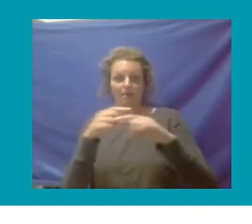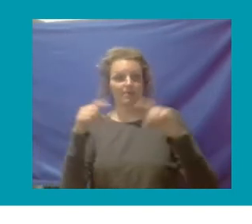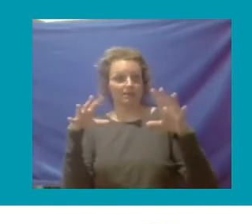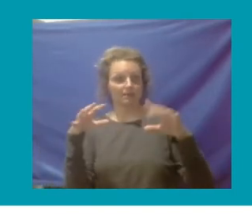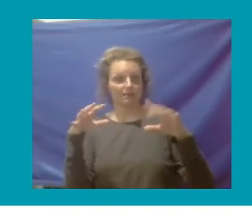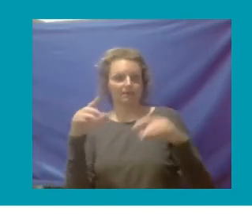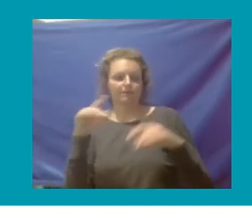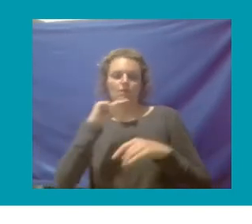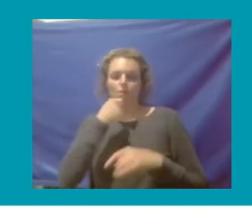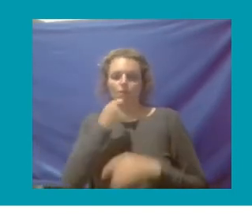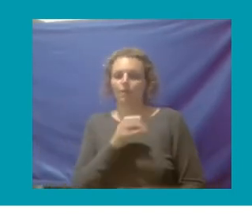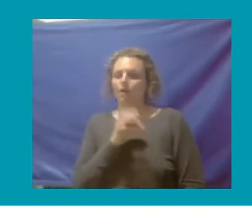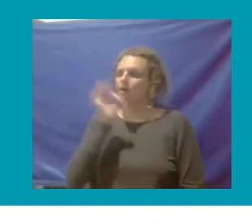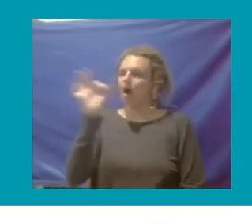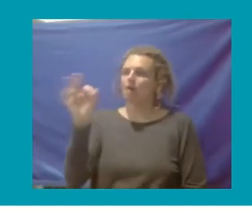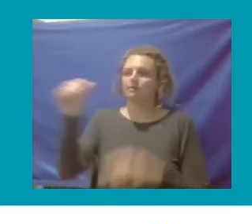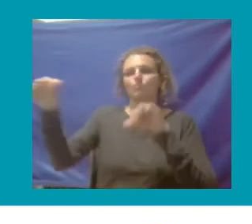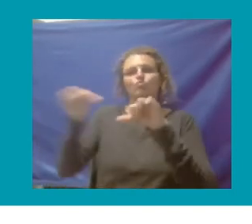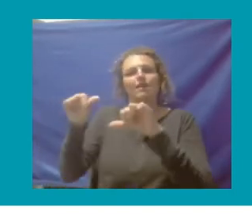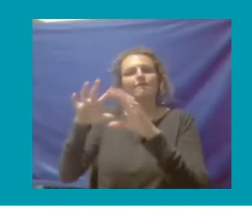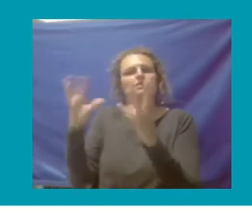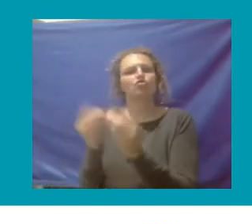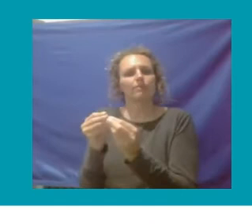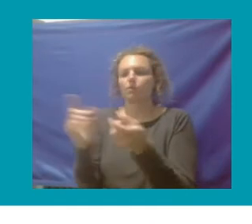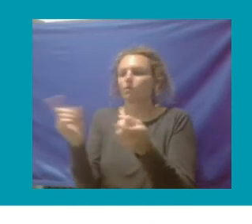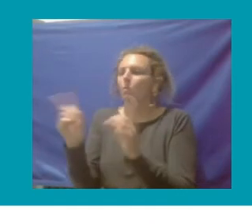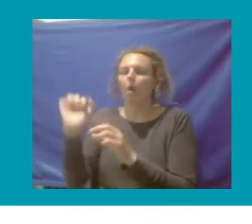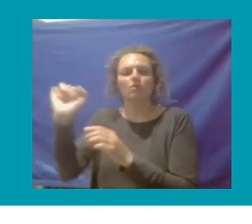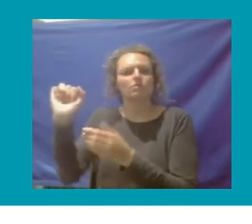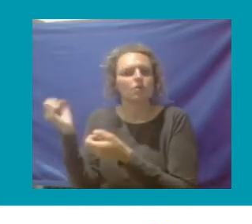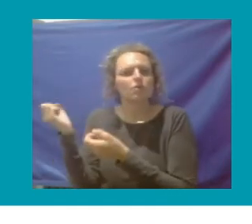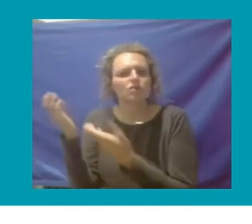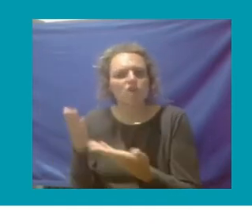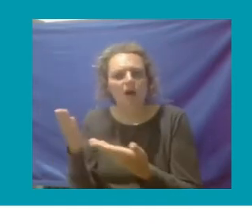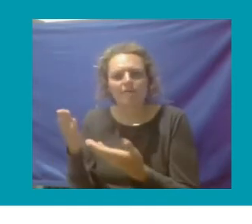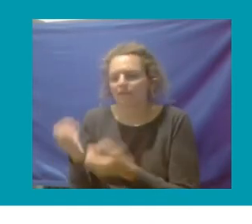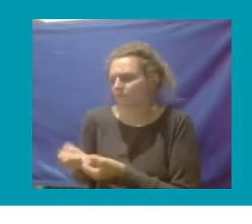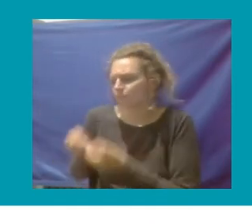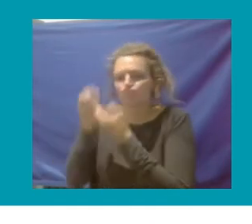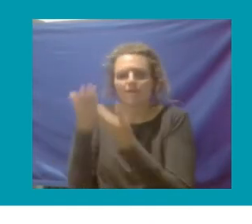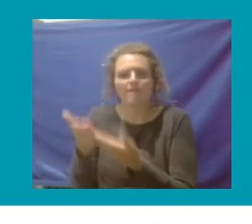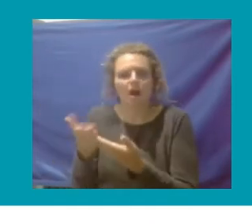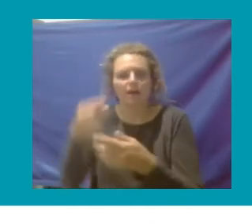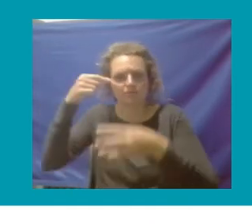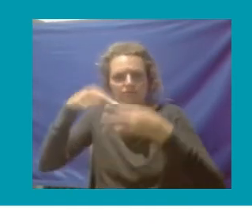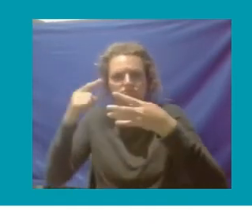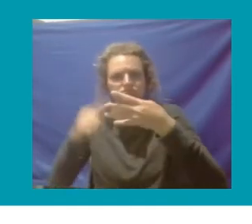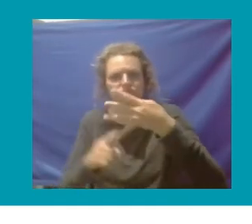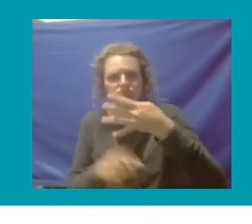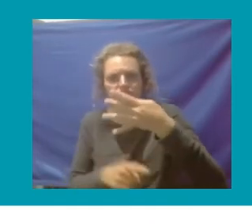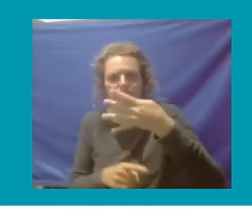description of what the service you provide is, their link, the URL and the logo. With this information we can put it